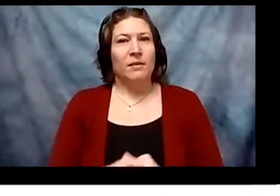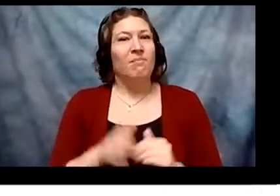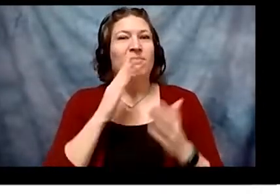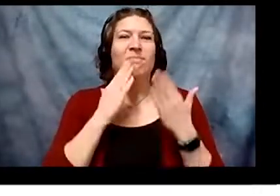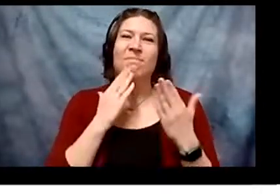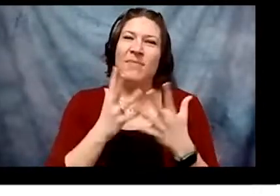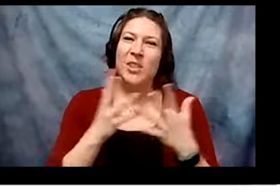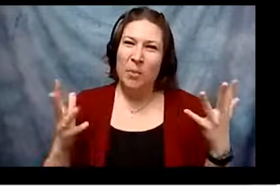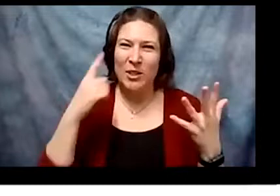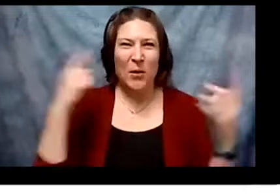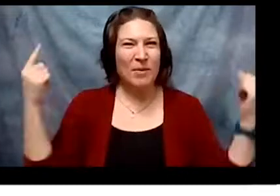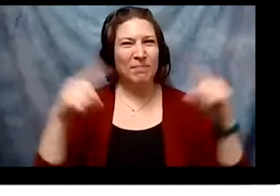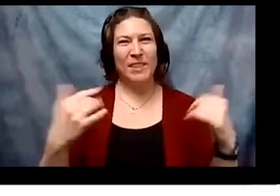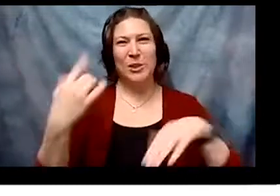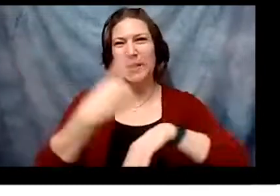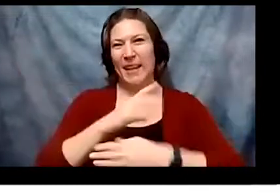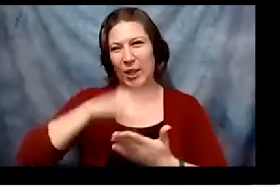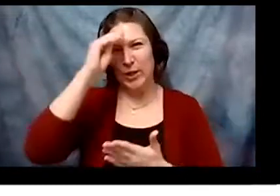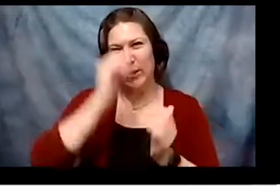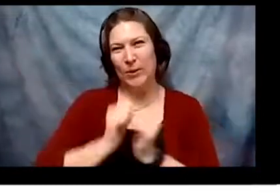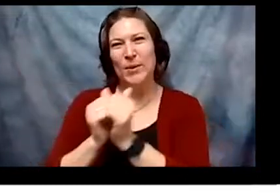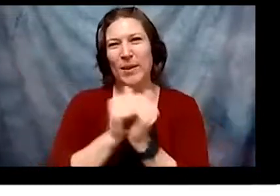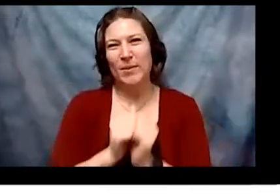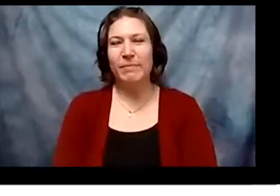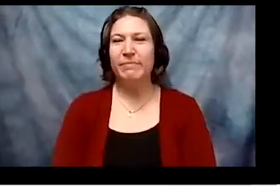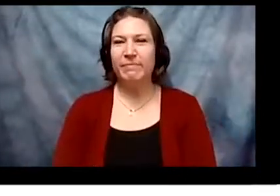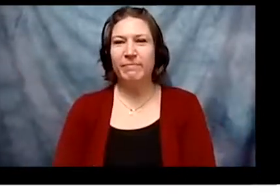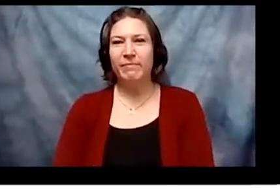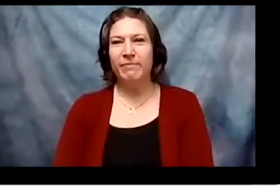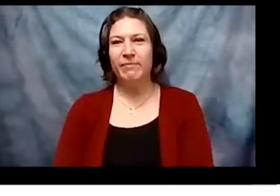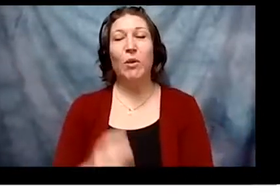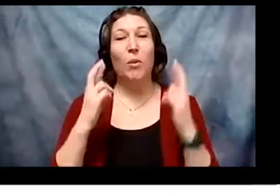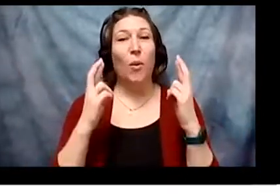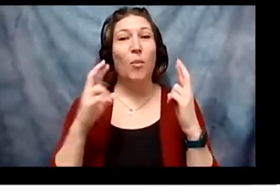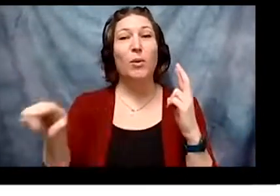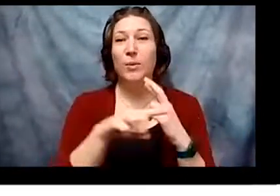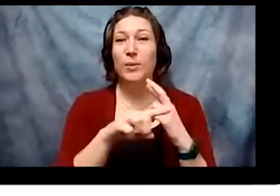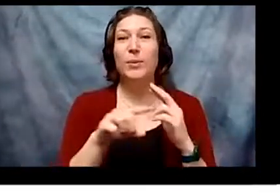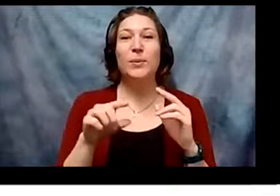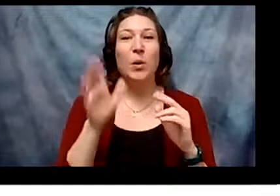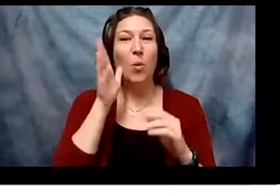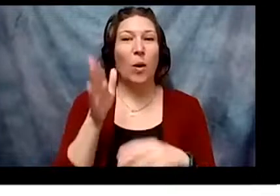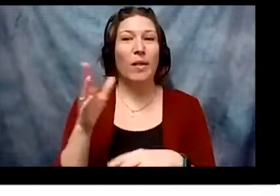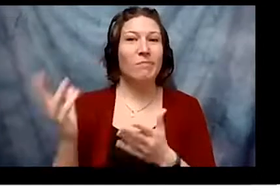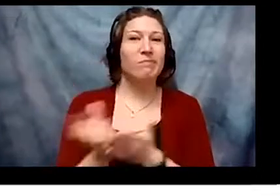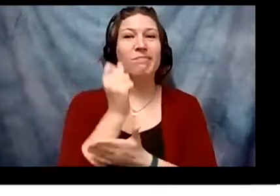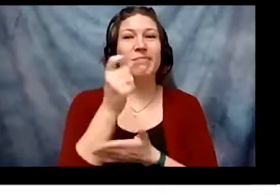for coming today and learning with us. I hope that you take what you learned today into